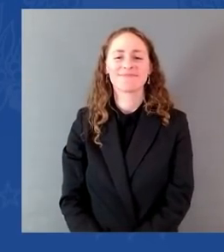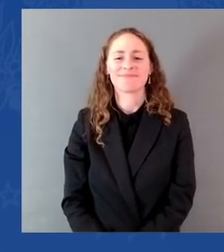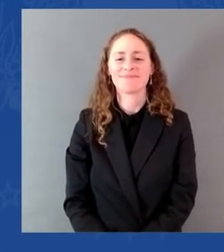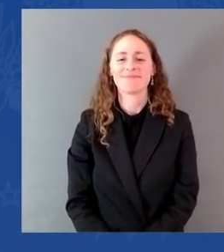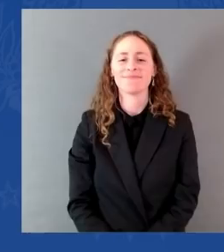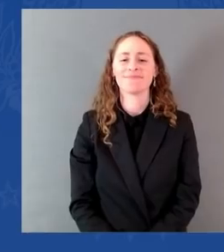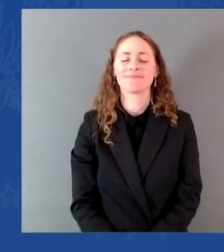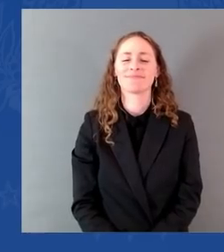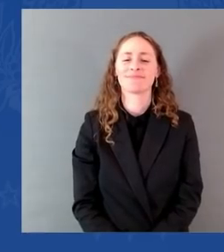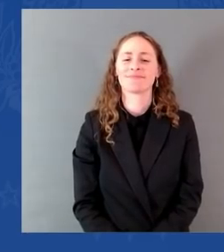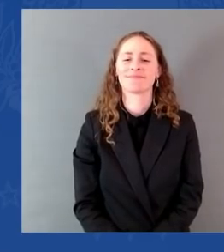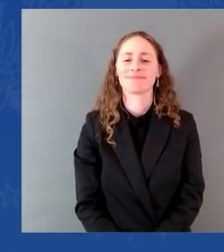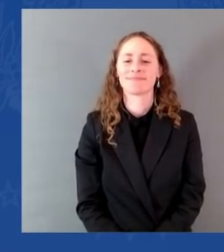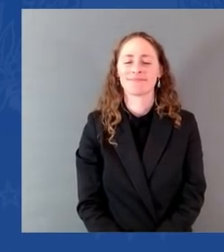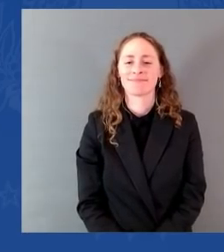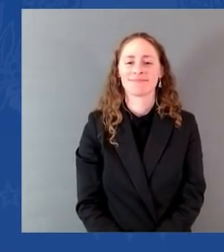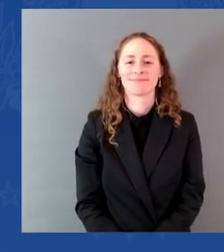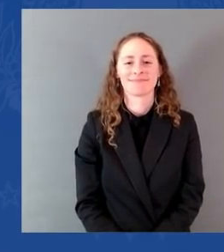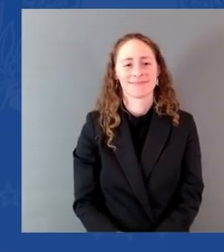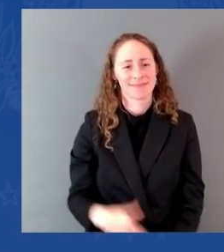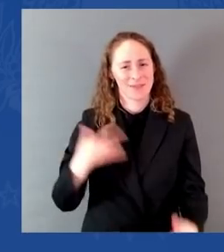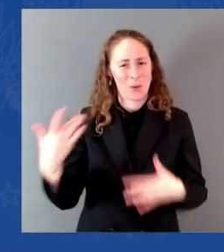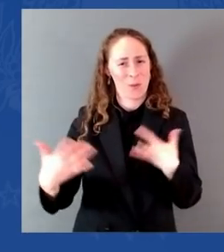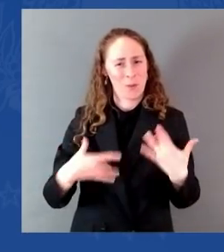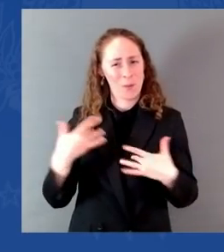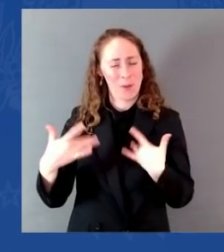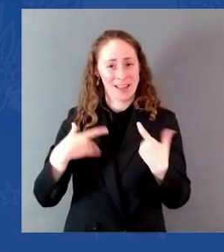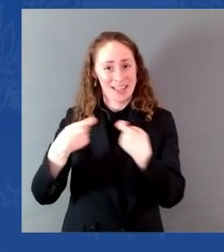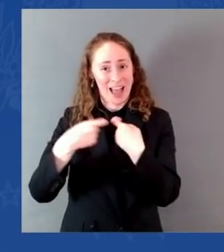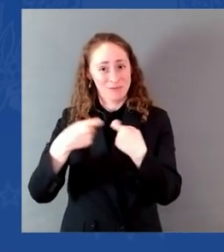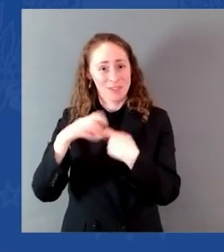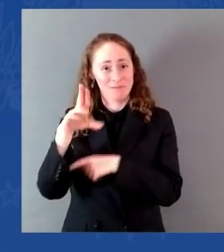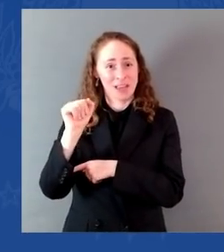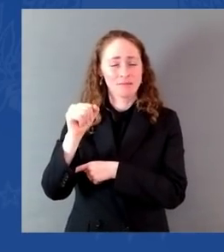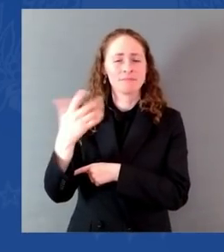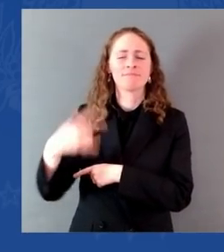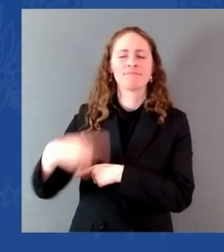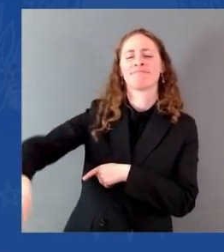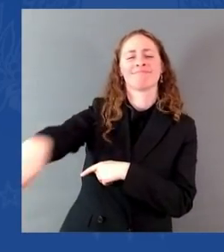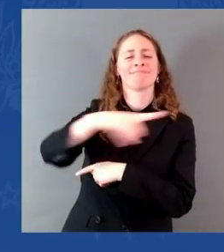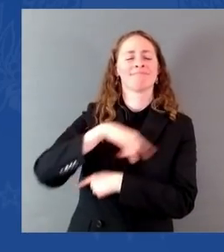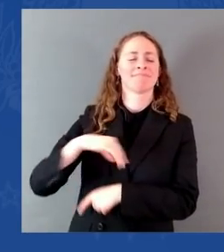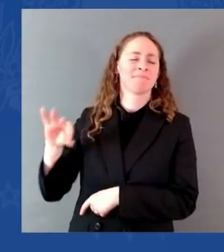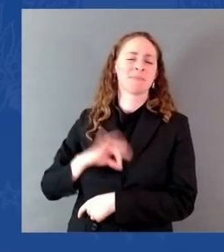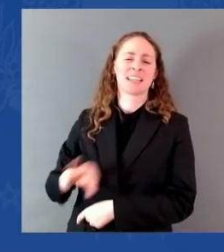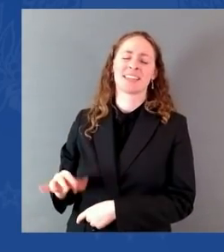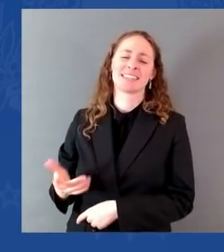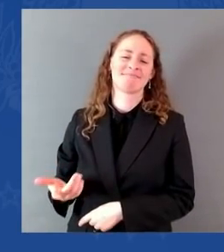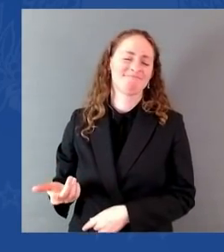it's a win-win-win. They're manufactured here in America, creating good union jobs.